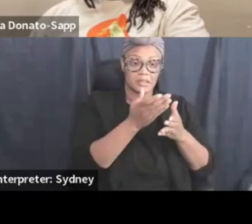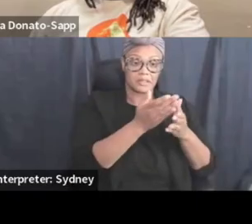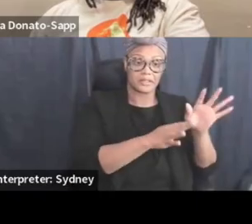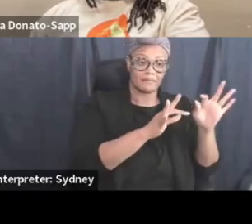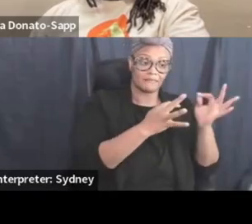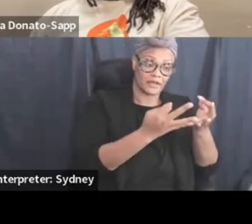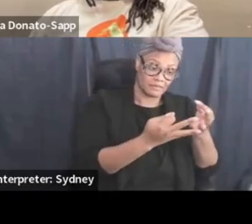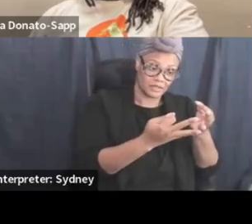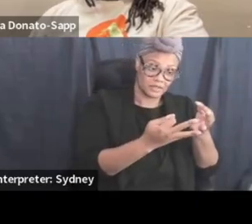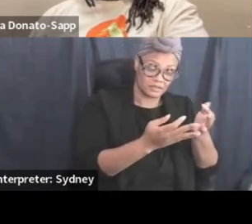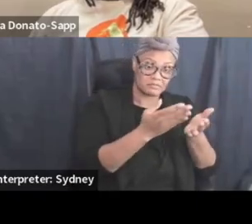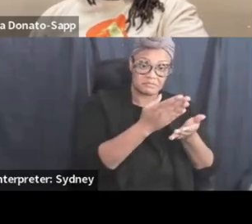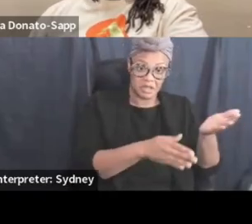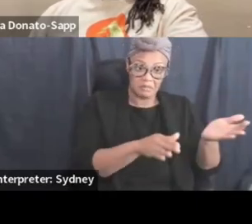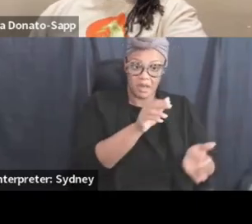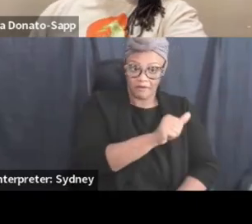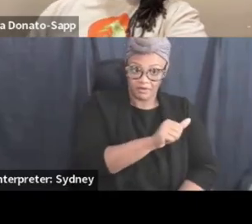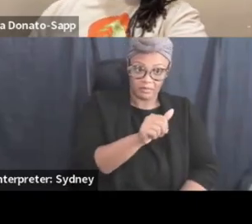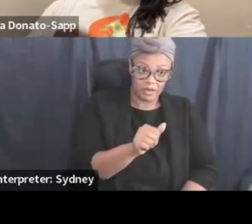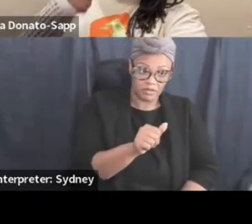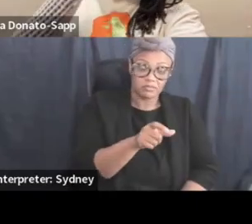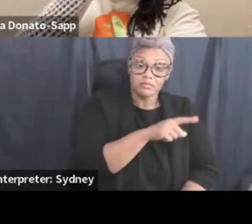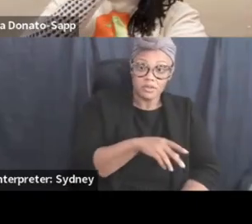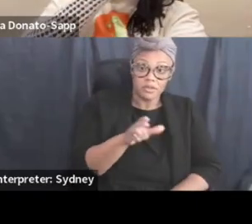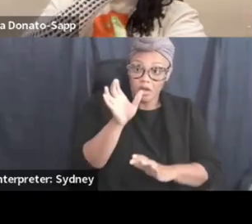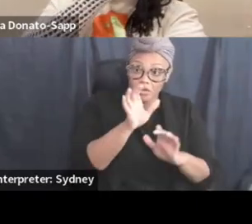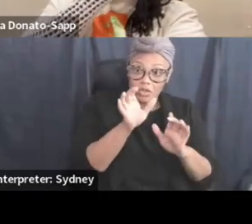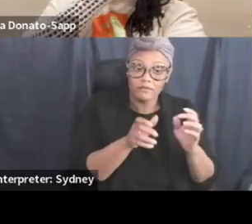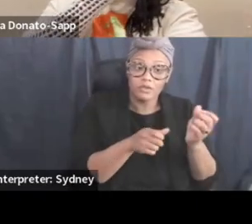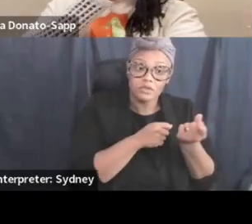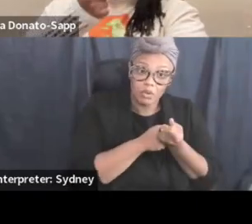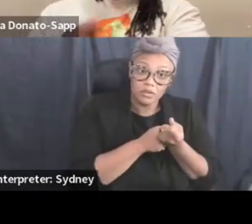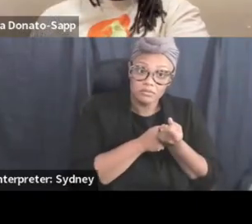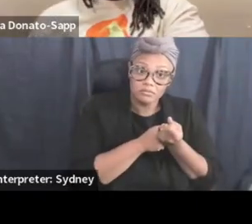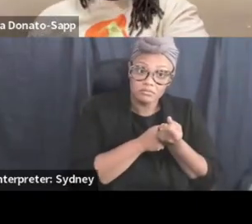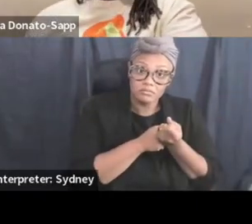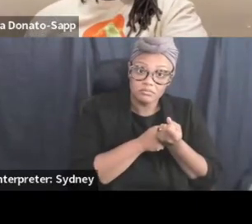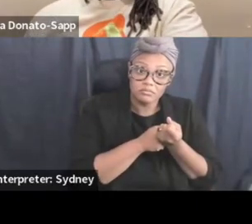seeking support. There are some behaviors we need support with, but do we necessarily need to it to